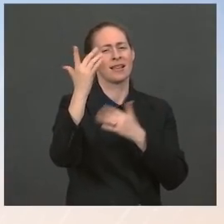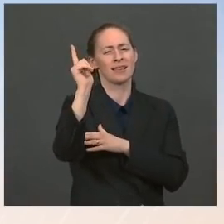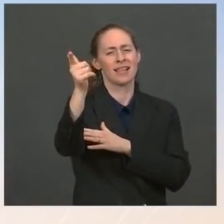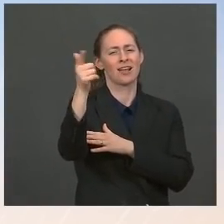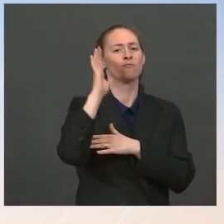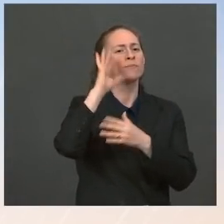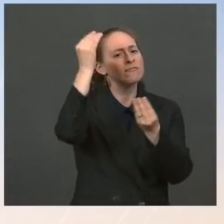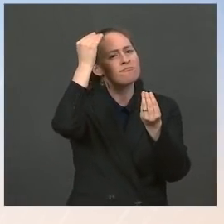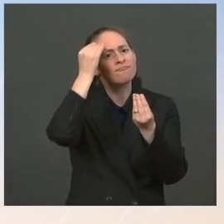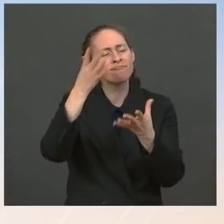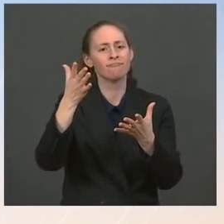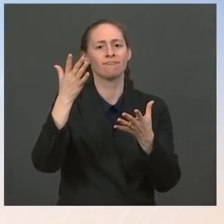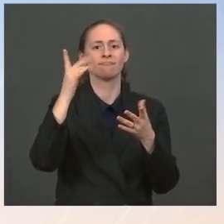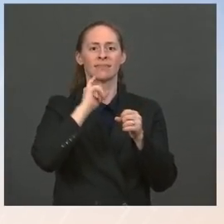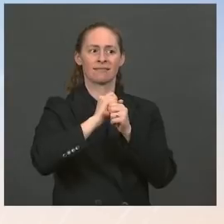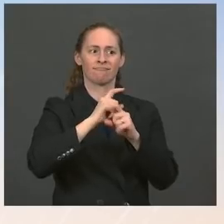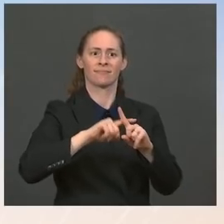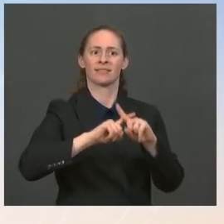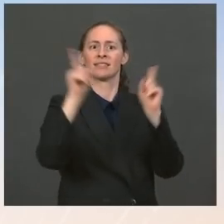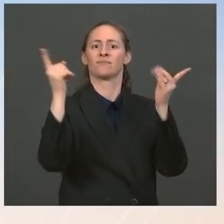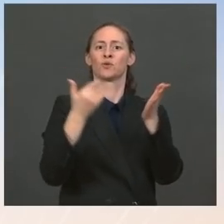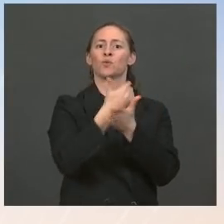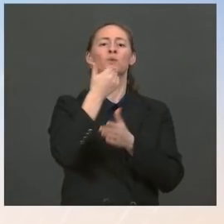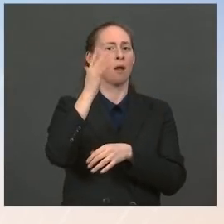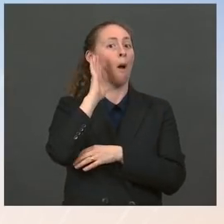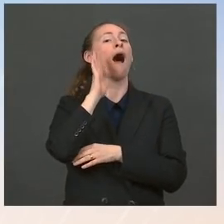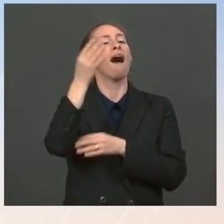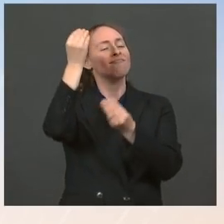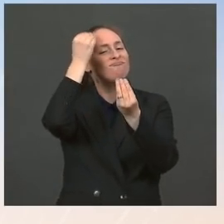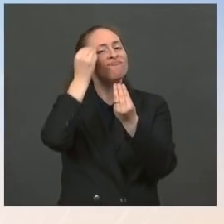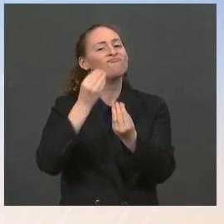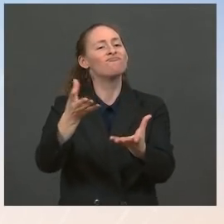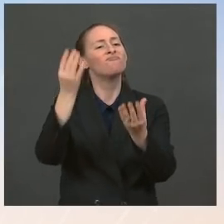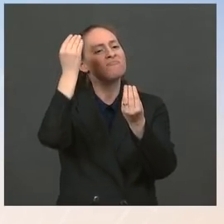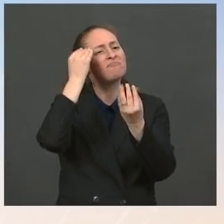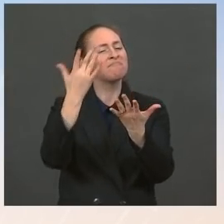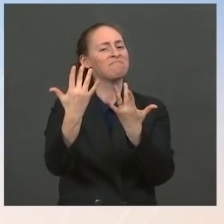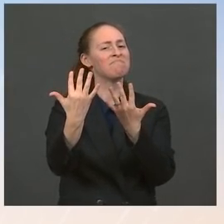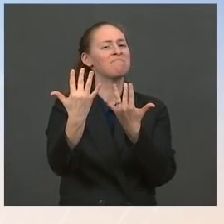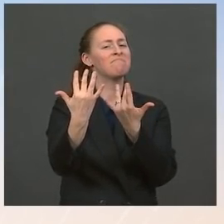as the days go by, the weeks go by. And so, stay tuned. We'll have a lot more to share. But, as you can imagine,